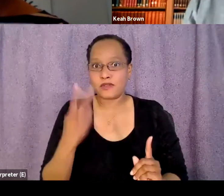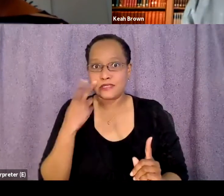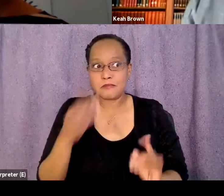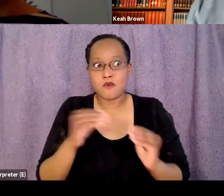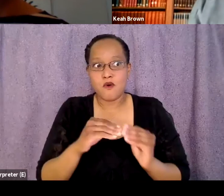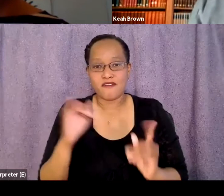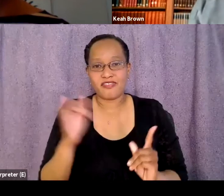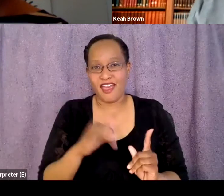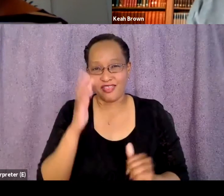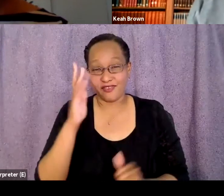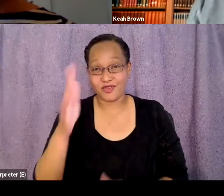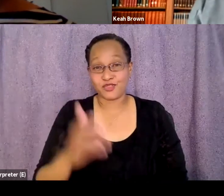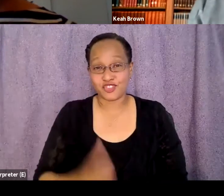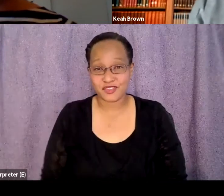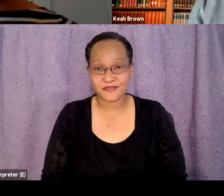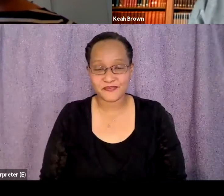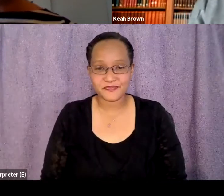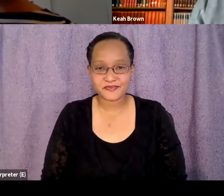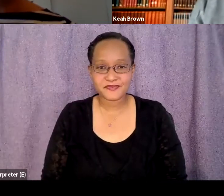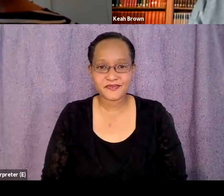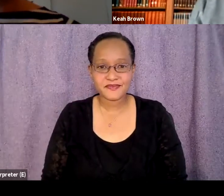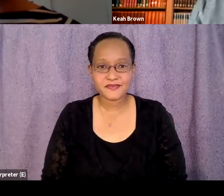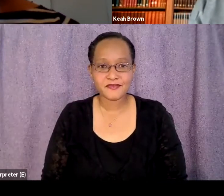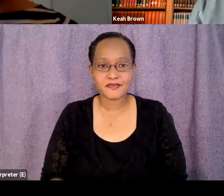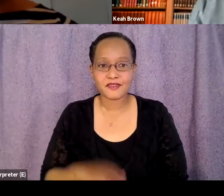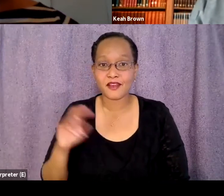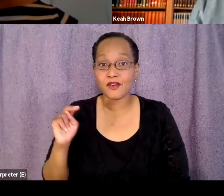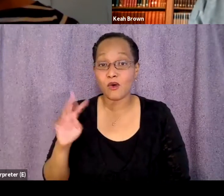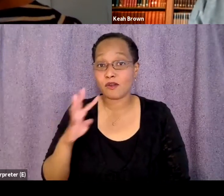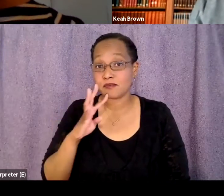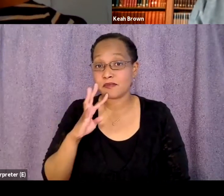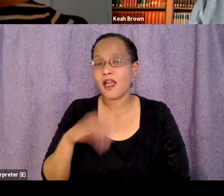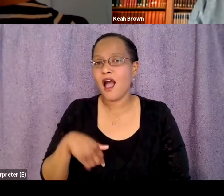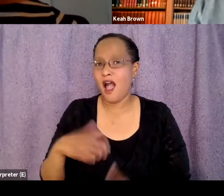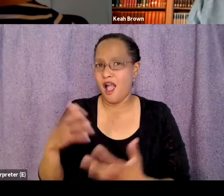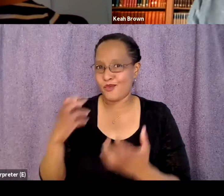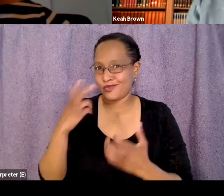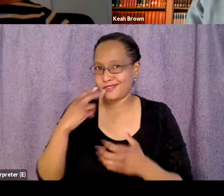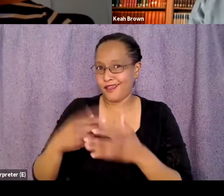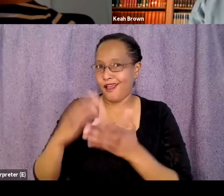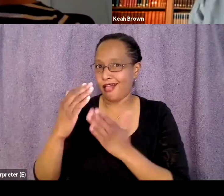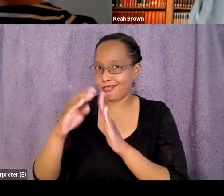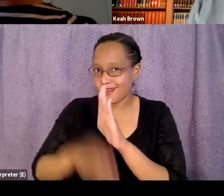Nicole Redding (she/her): And then I need to get a full list of your recommendations when we're we're done here.